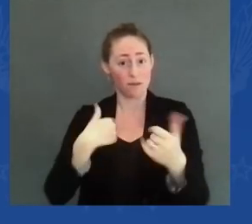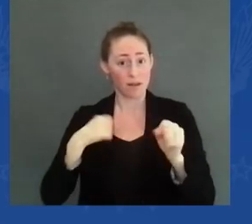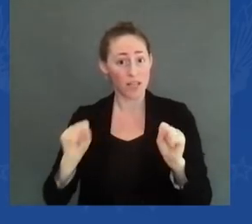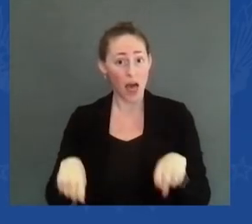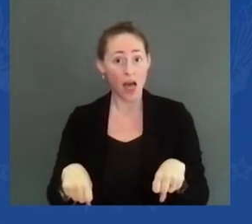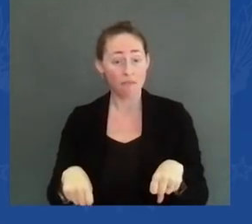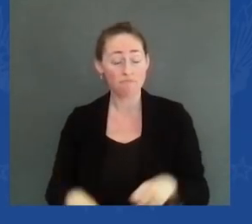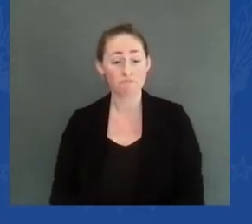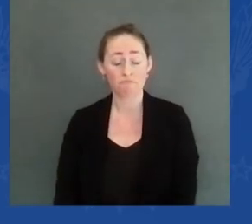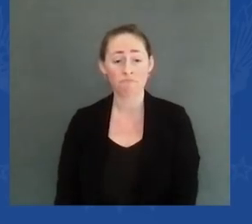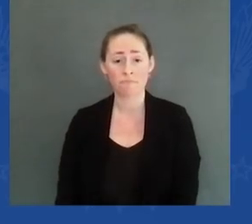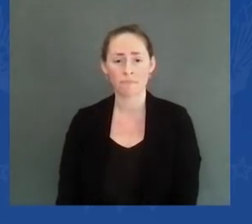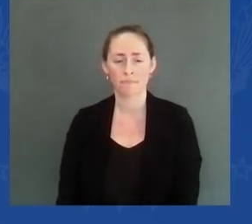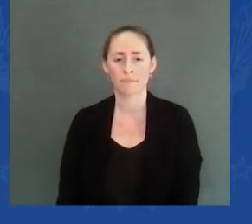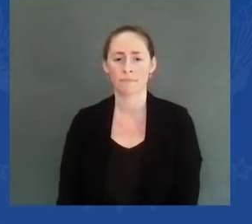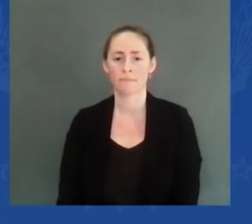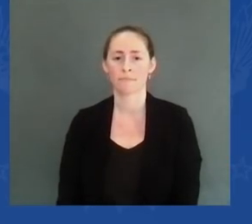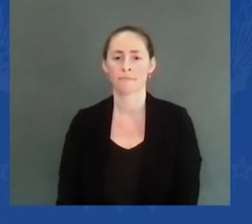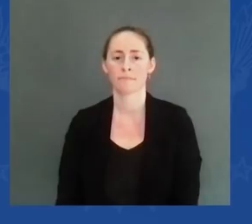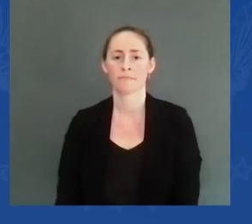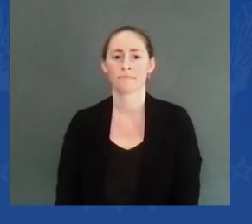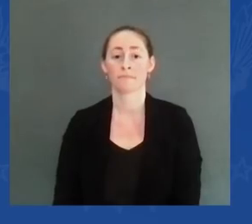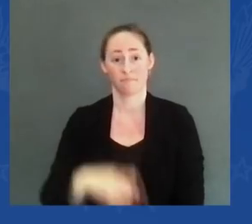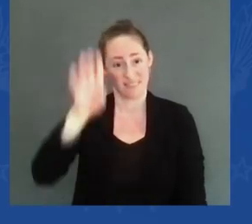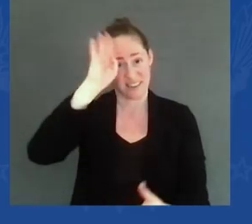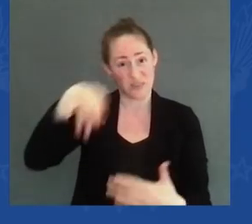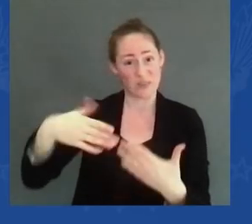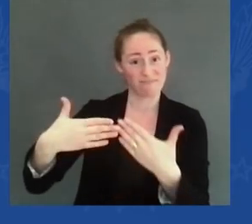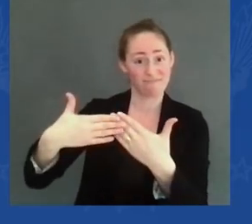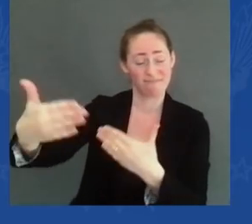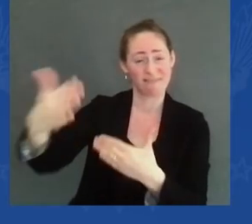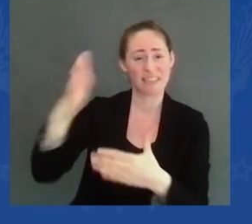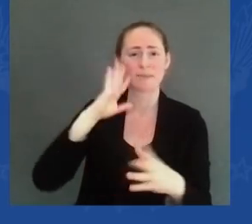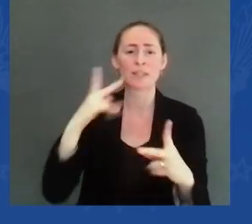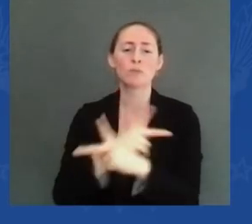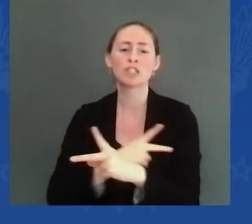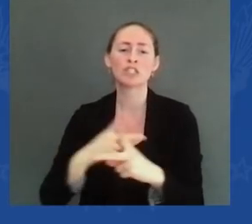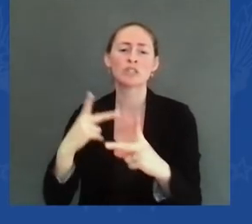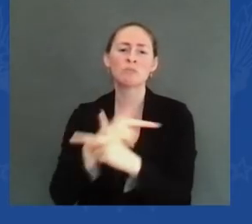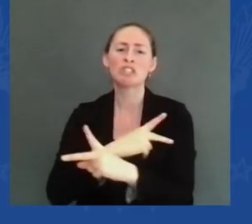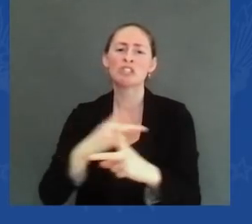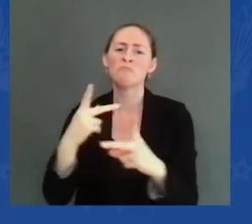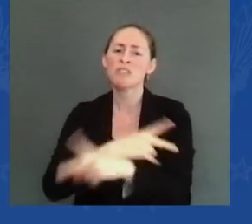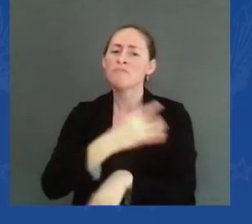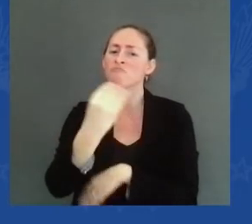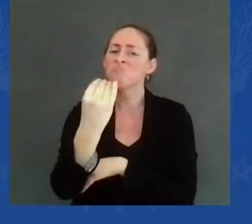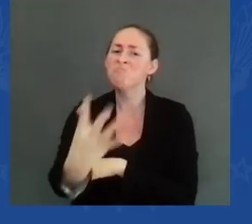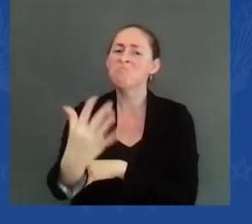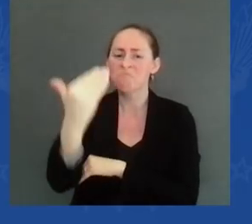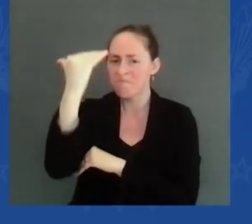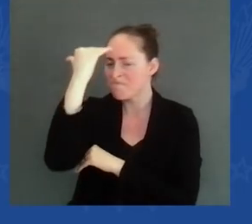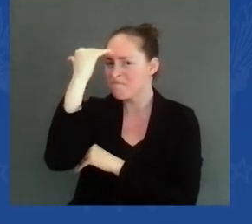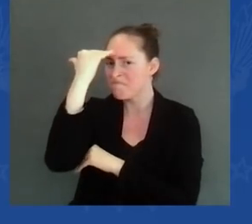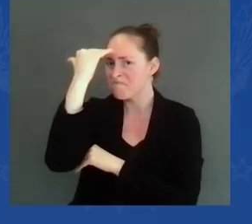they're only going to come with more frequency and ferocity. And as I said, I'm working in Congress to pass two important pieces of legislation